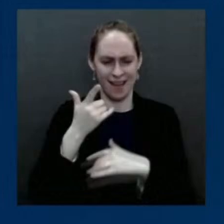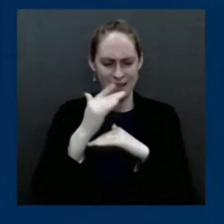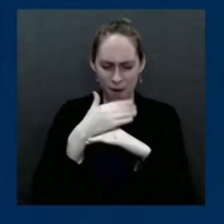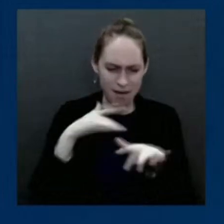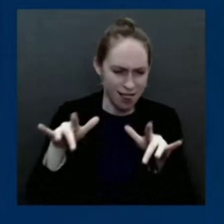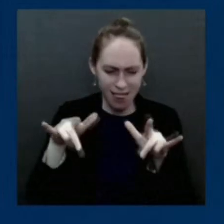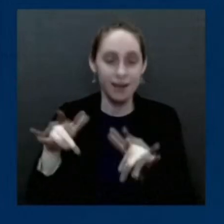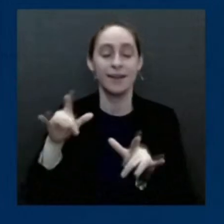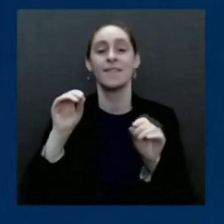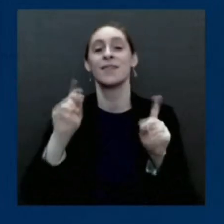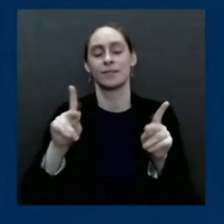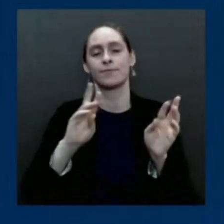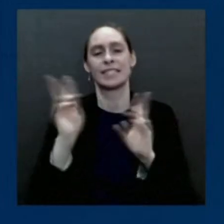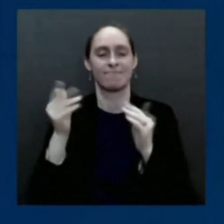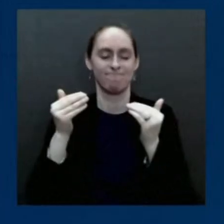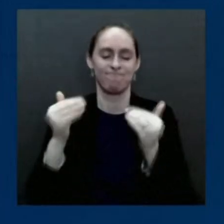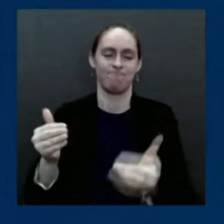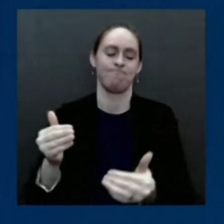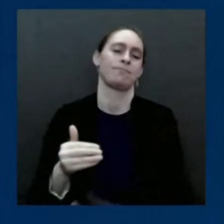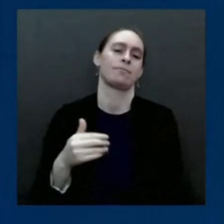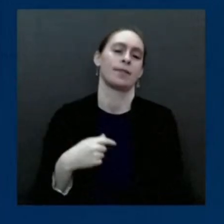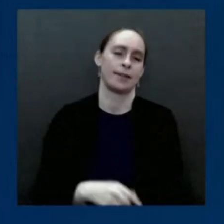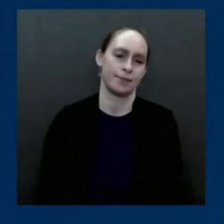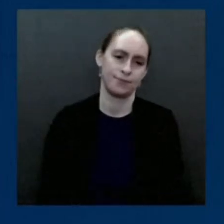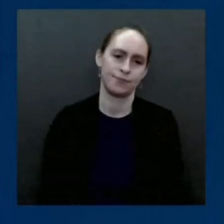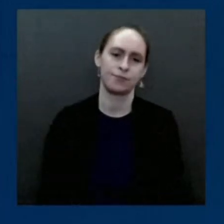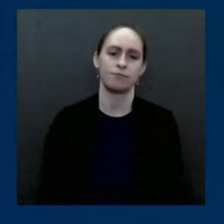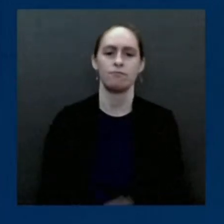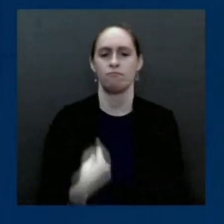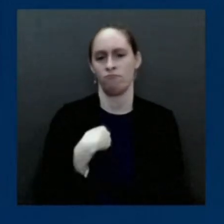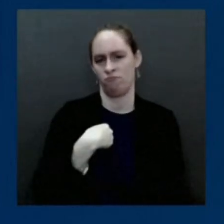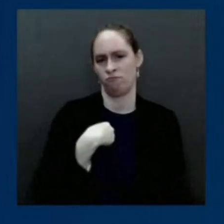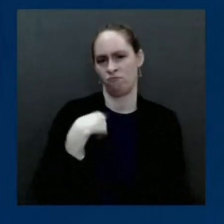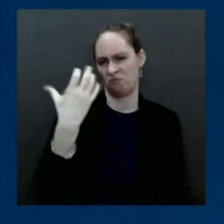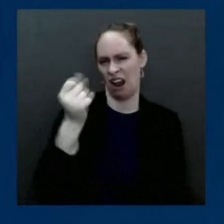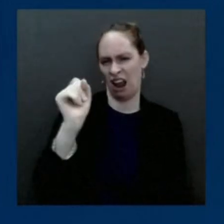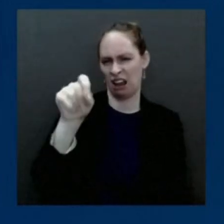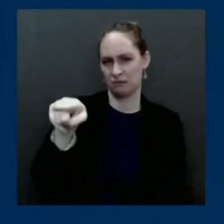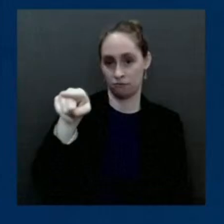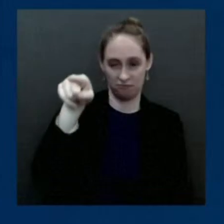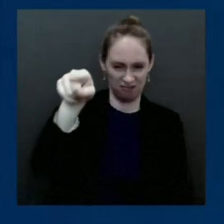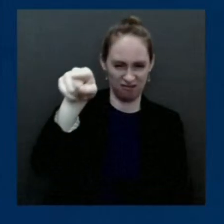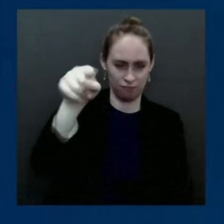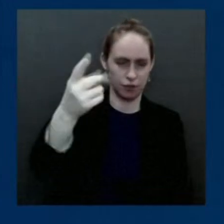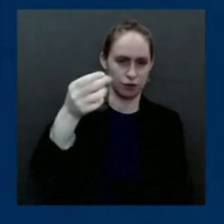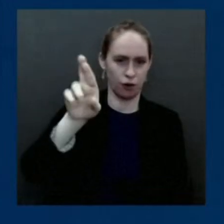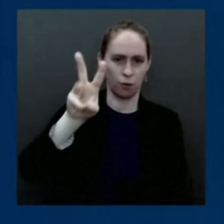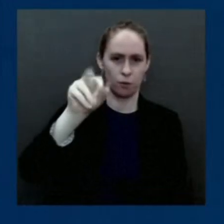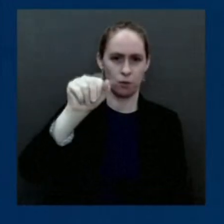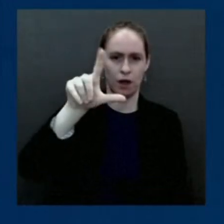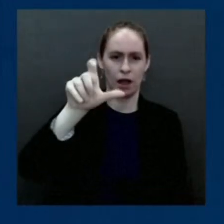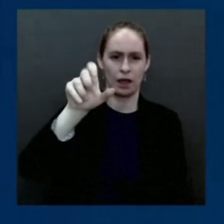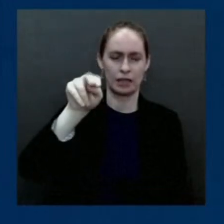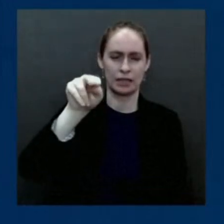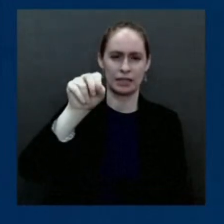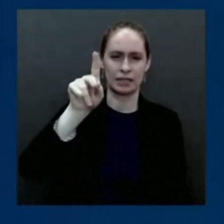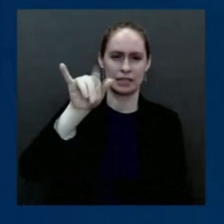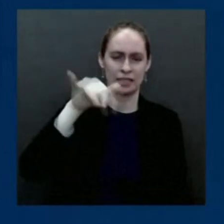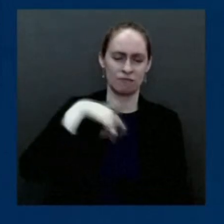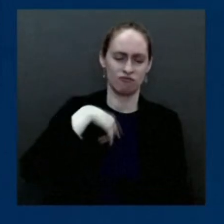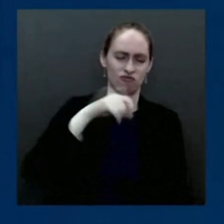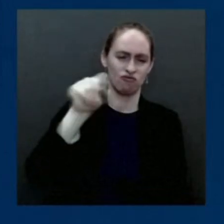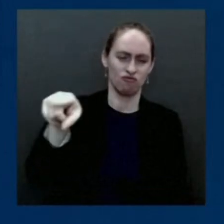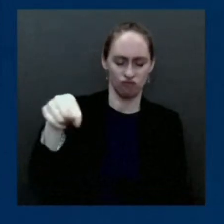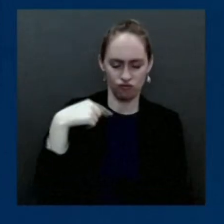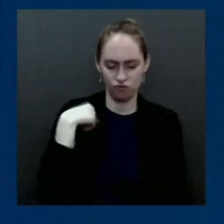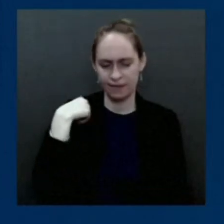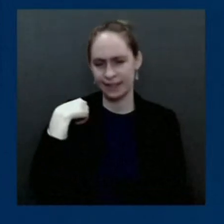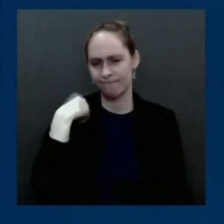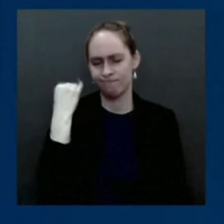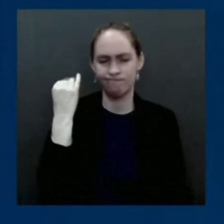IT WAS A LITTLE SLOW THERE.